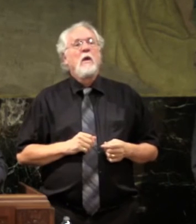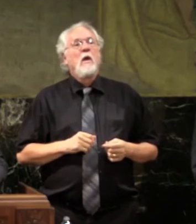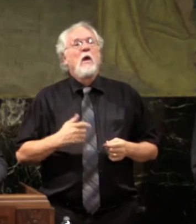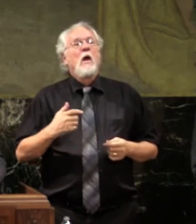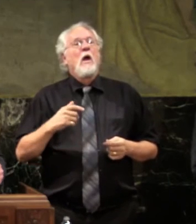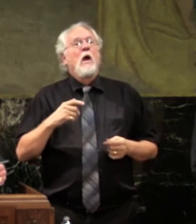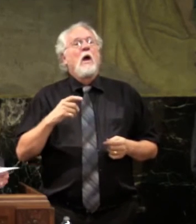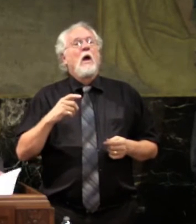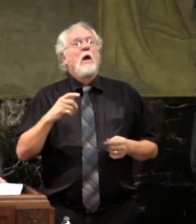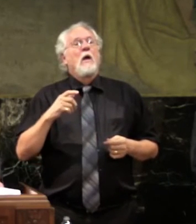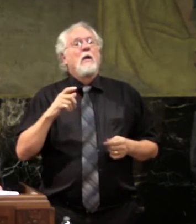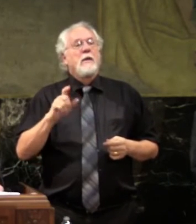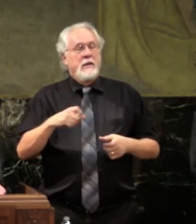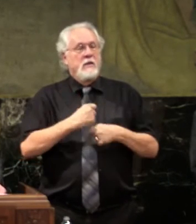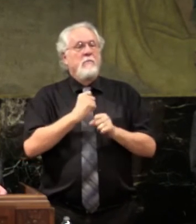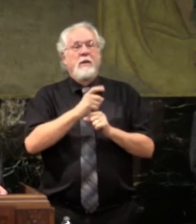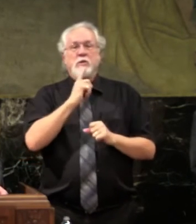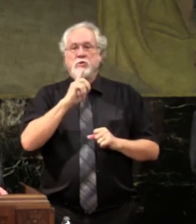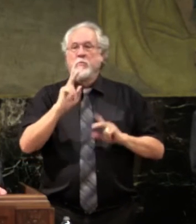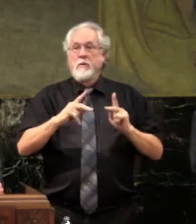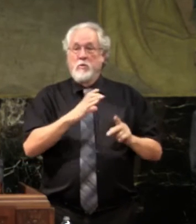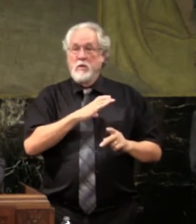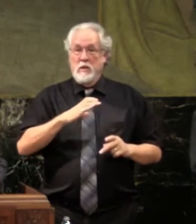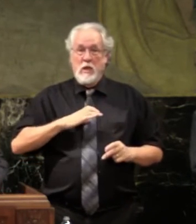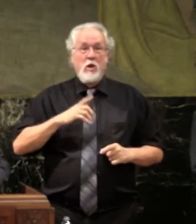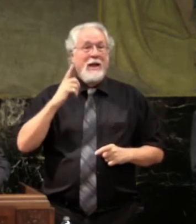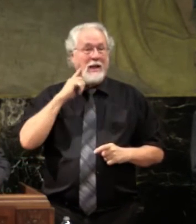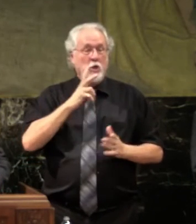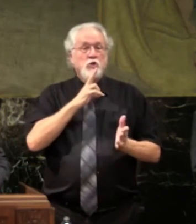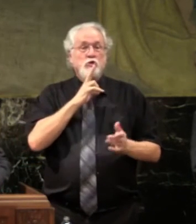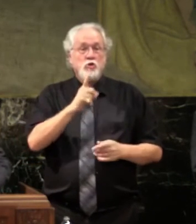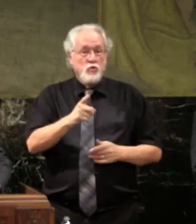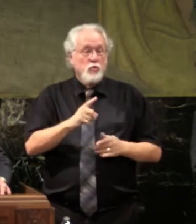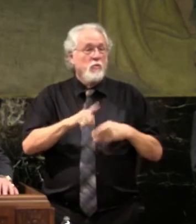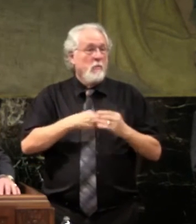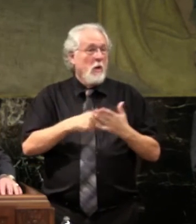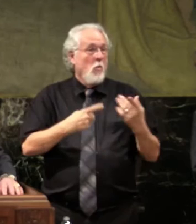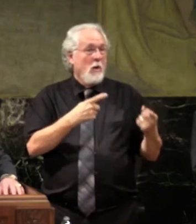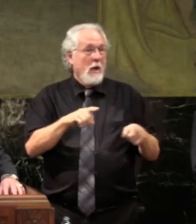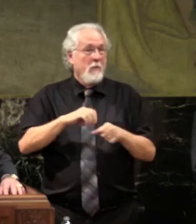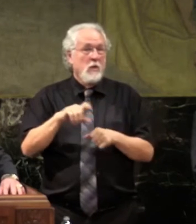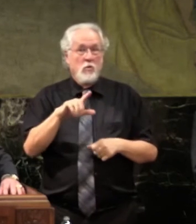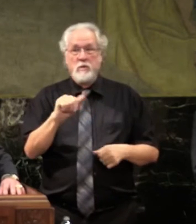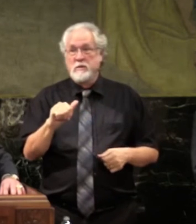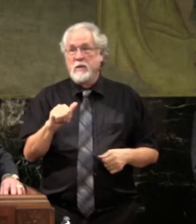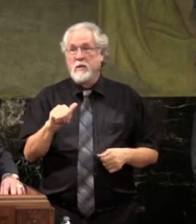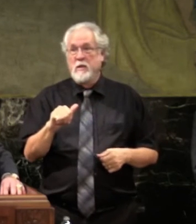in Congress here's the truth about what the situation is in Louisiana together